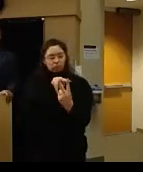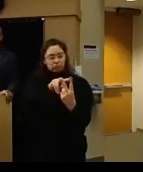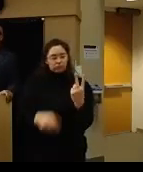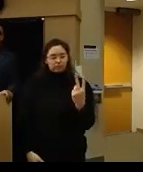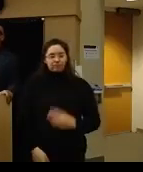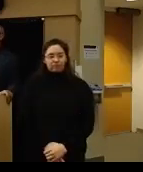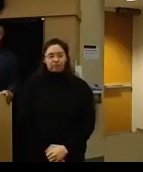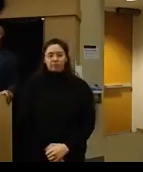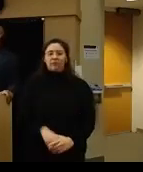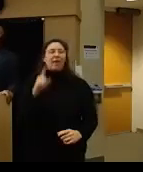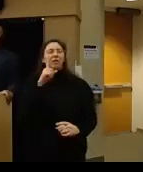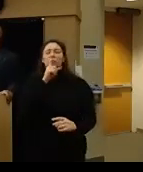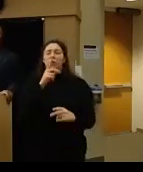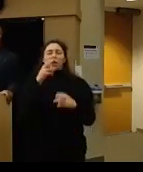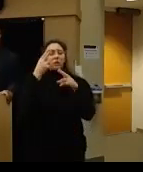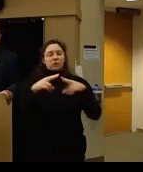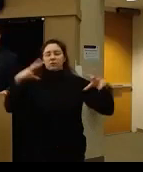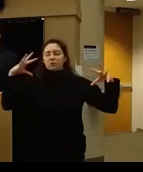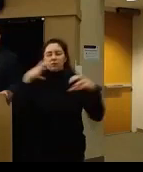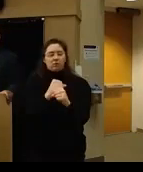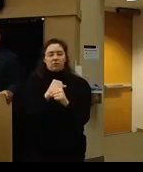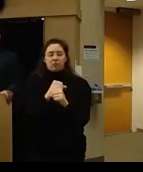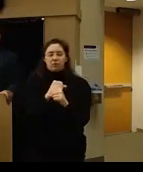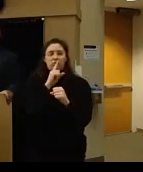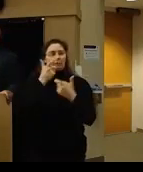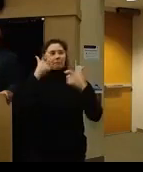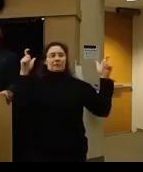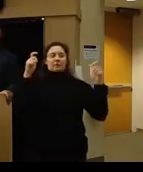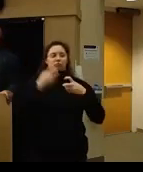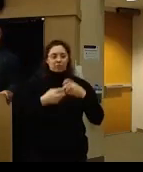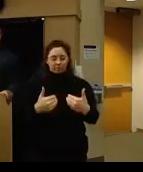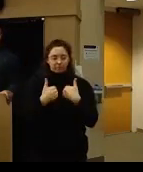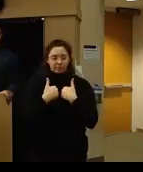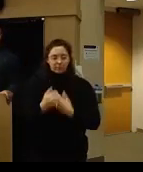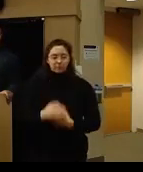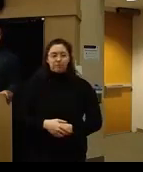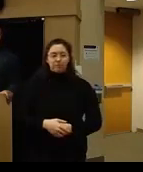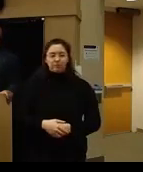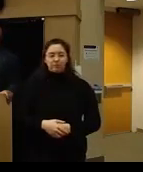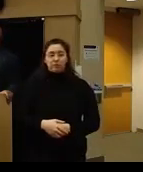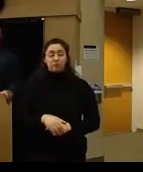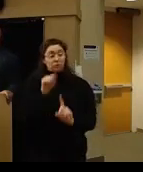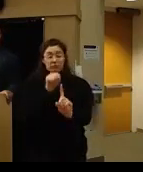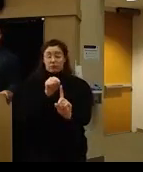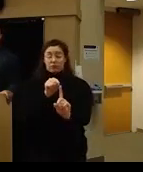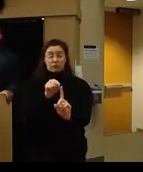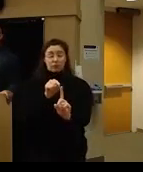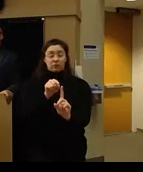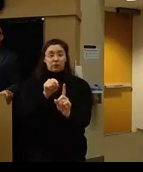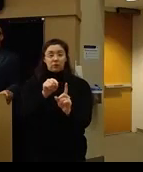a oversimplified analysis of the problem uh certainly the the root cause uh has evolved